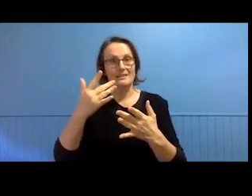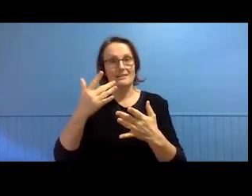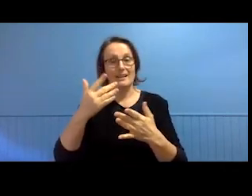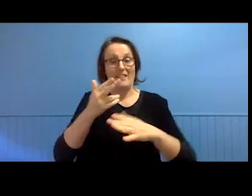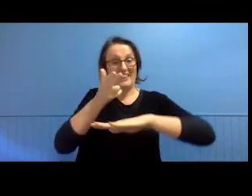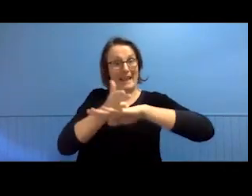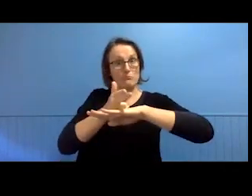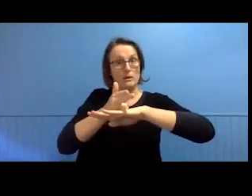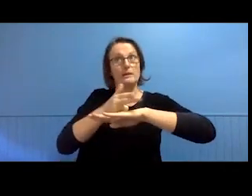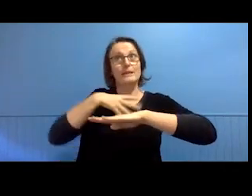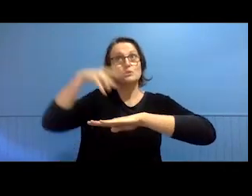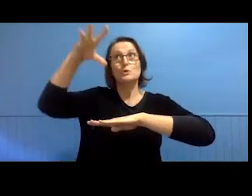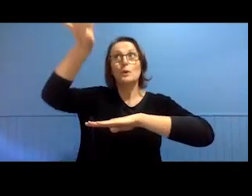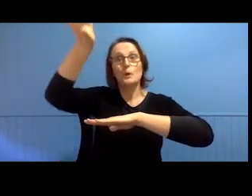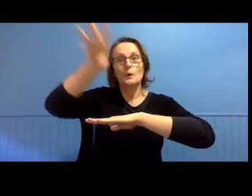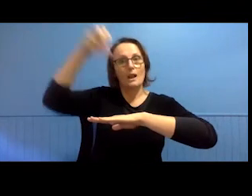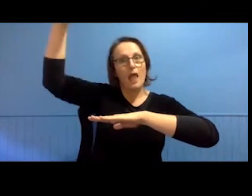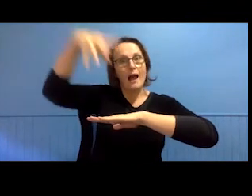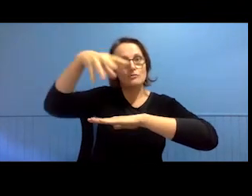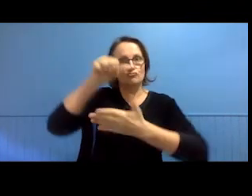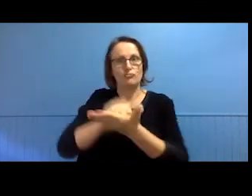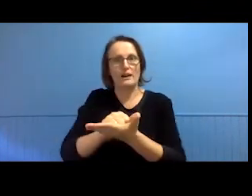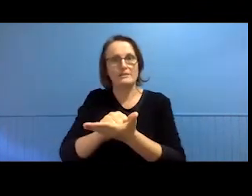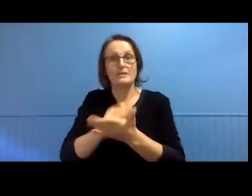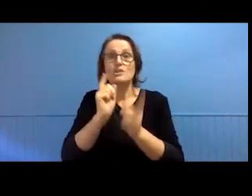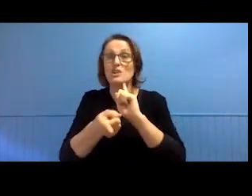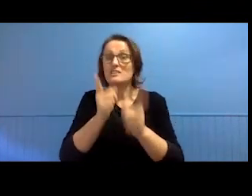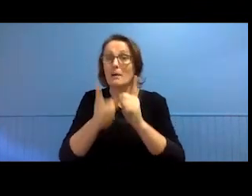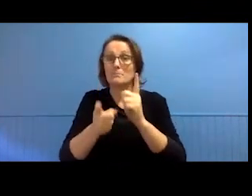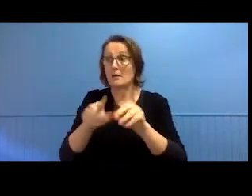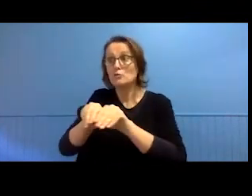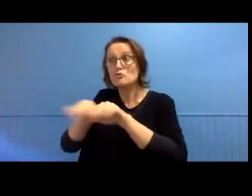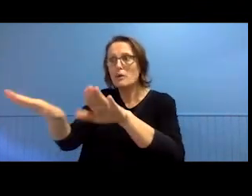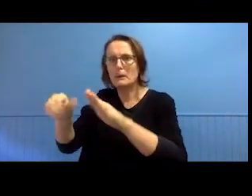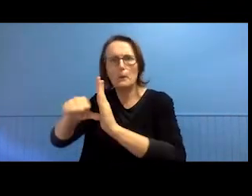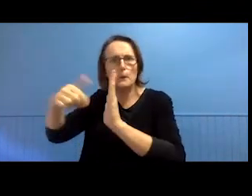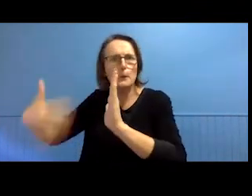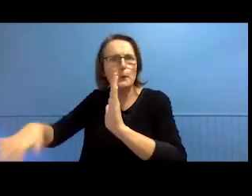in order for the stream to look good. You could have an incredibly expensive stream set-up, but in your lighting is not good, it's not